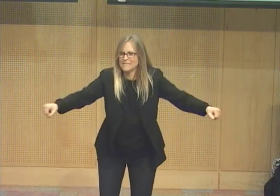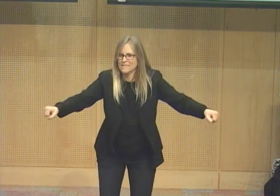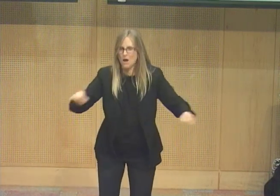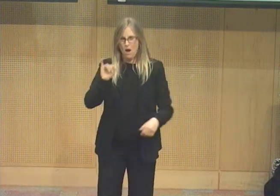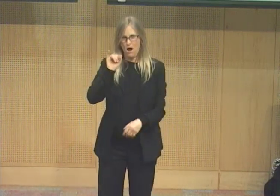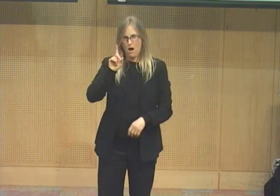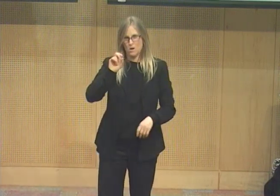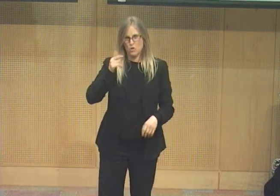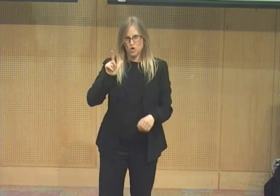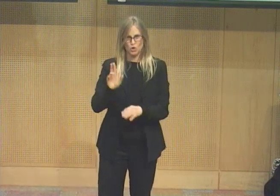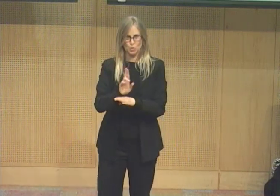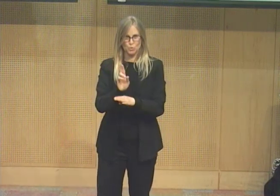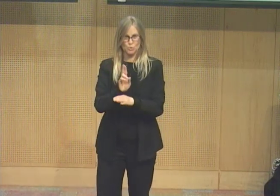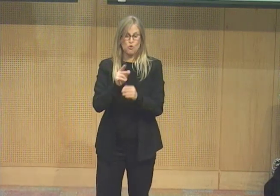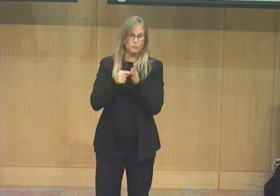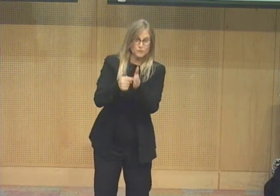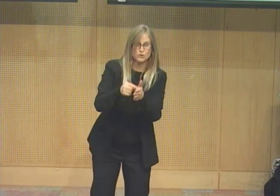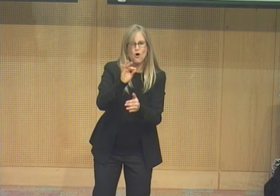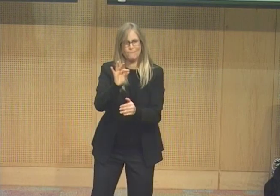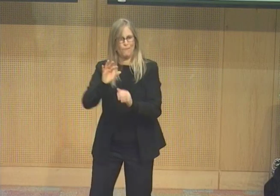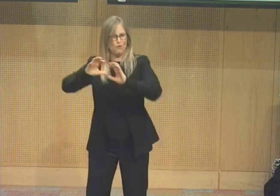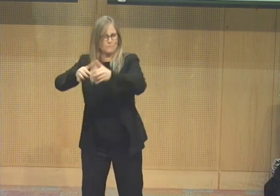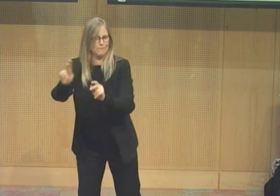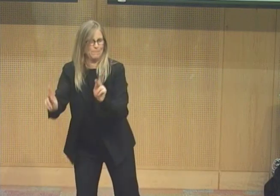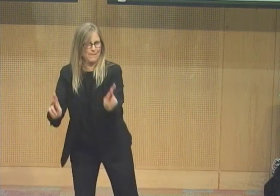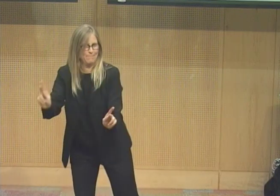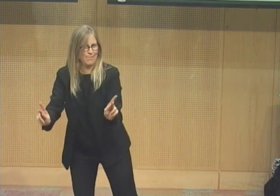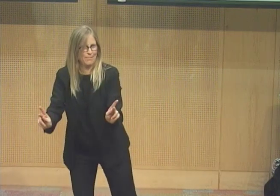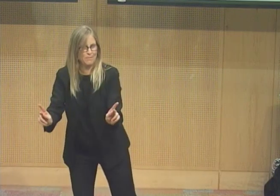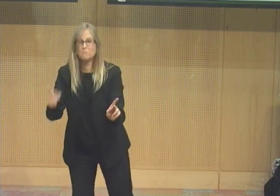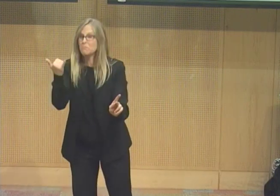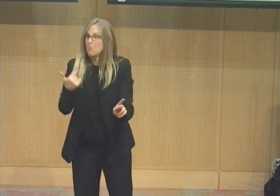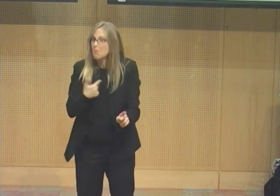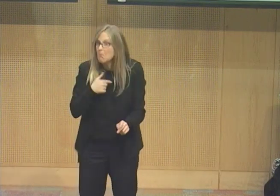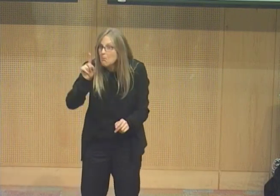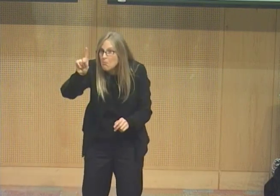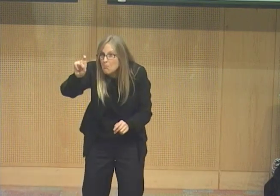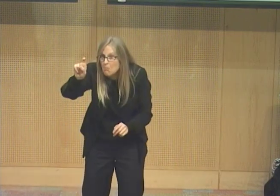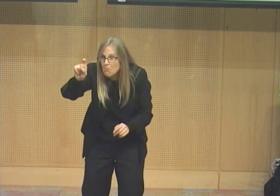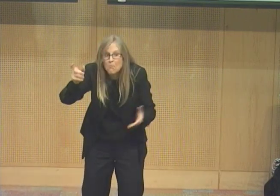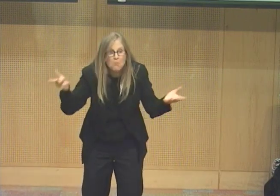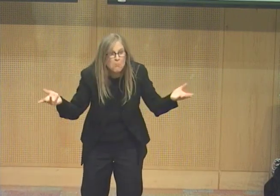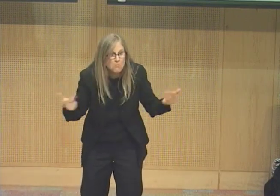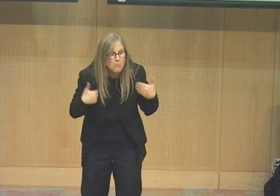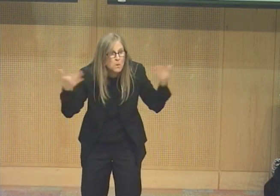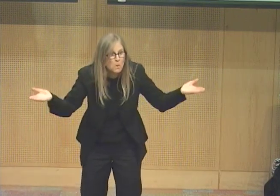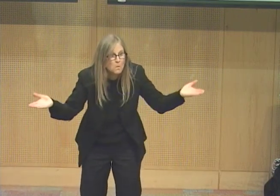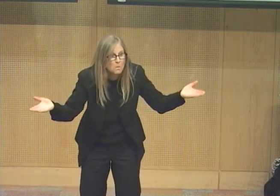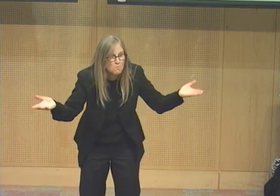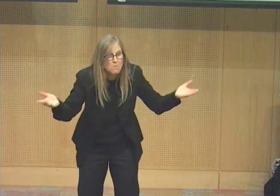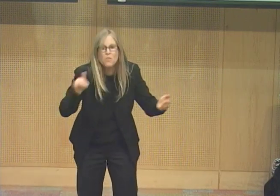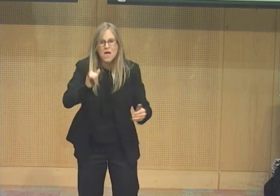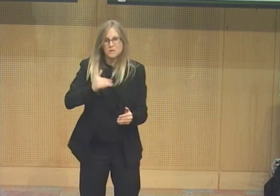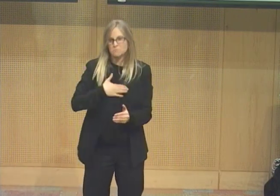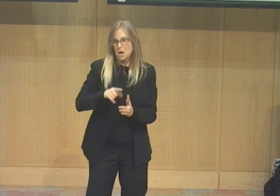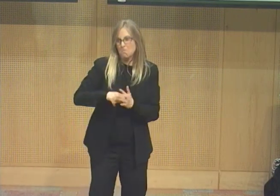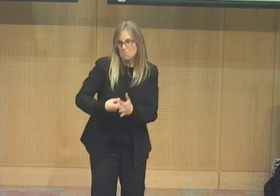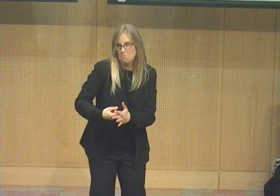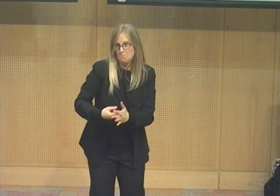And I saw the potential of the ideological use of a framework to define people through those articles.